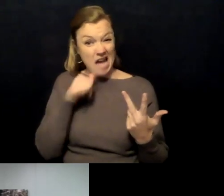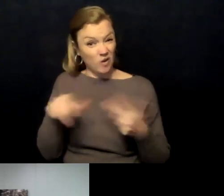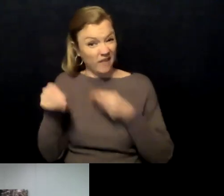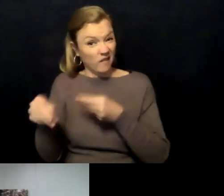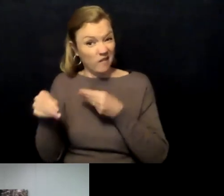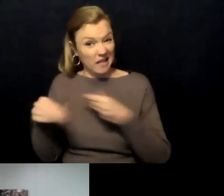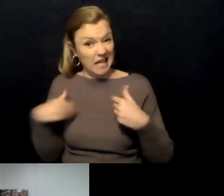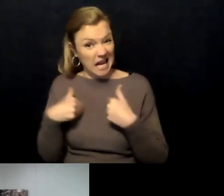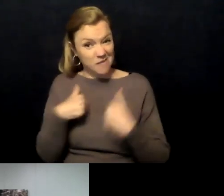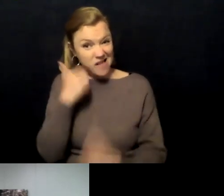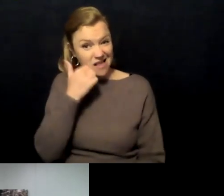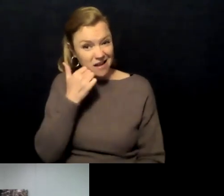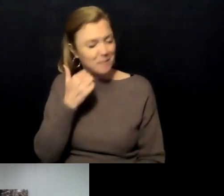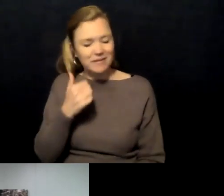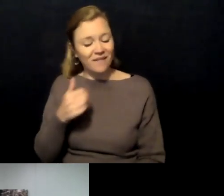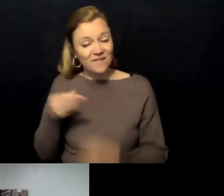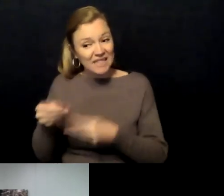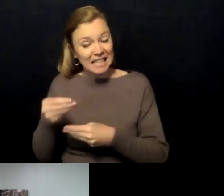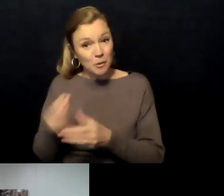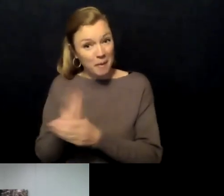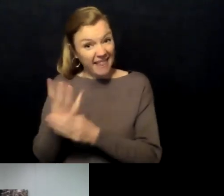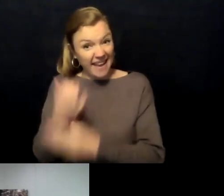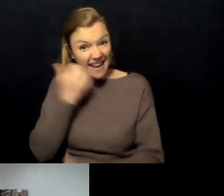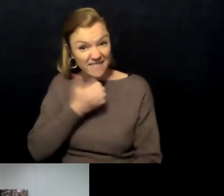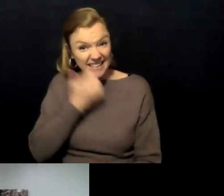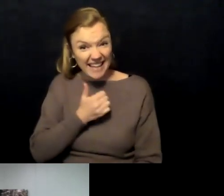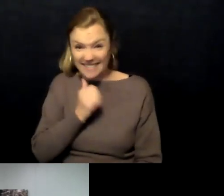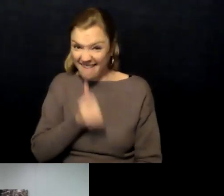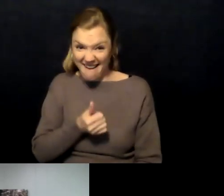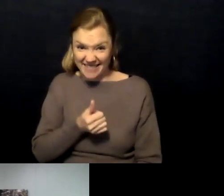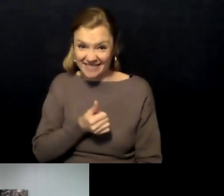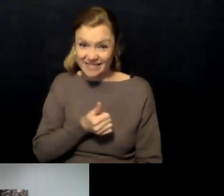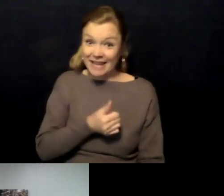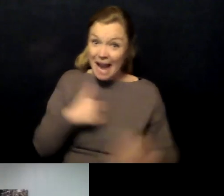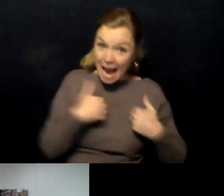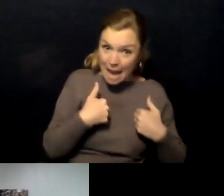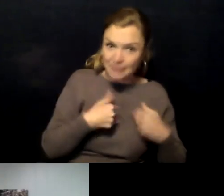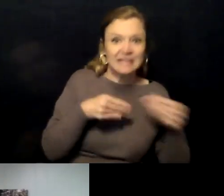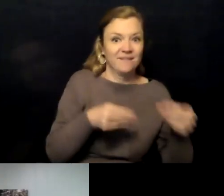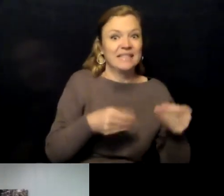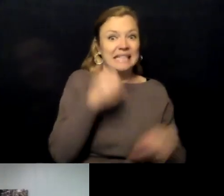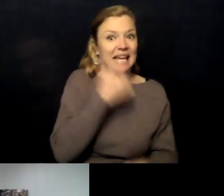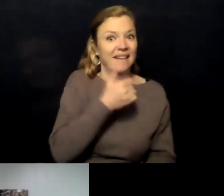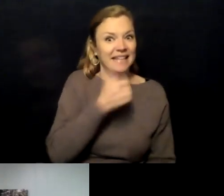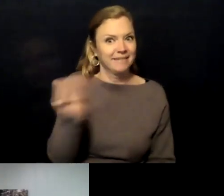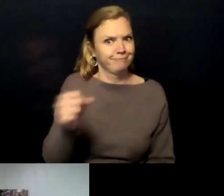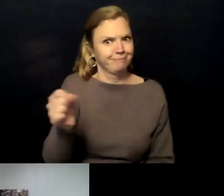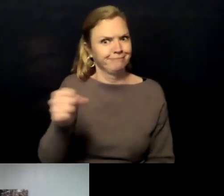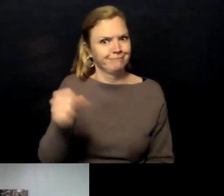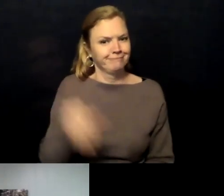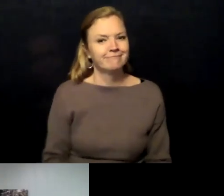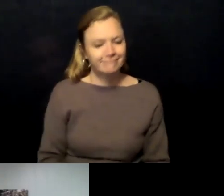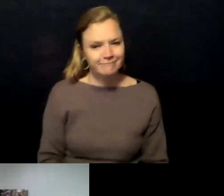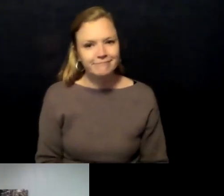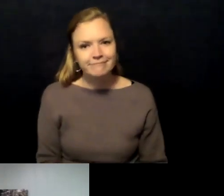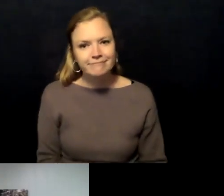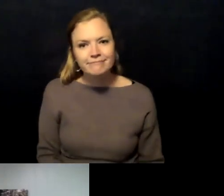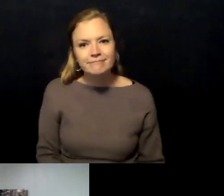single day. But to me, one of the coolest things is the way plants-